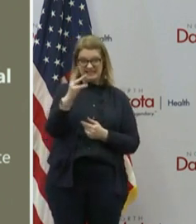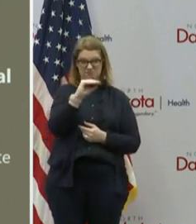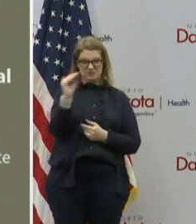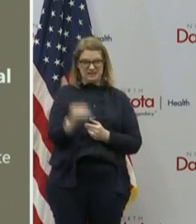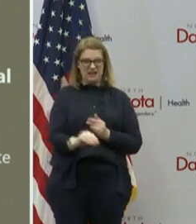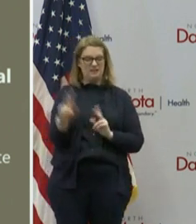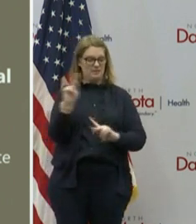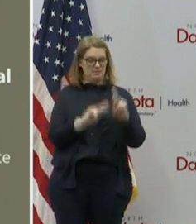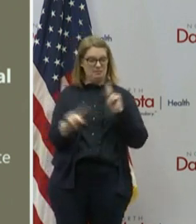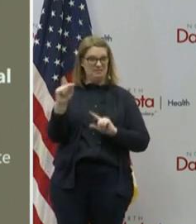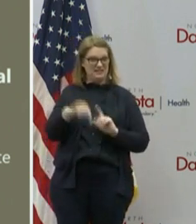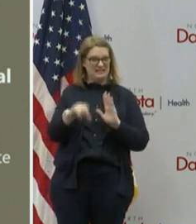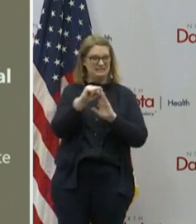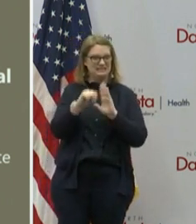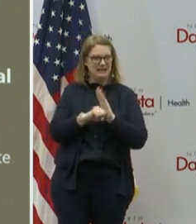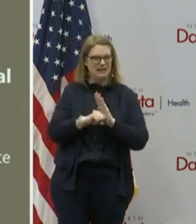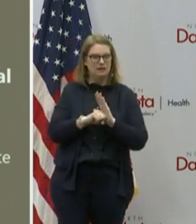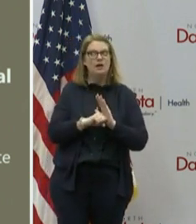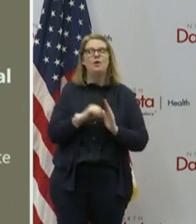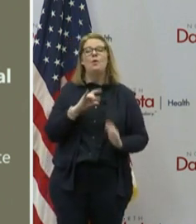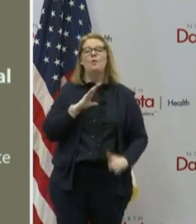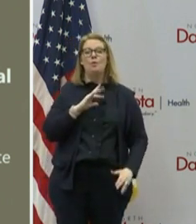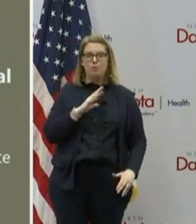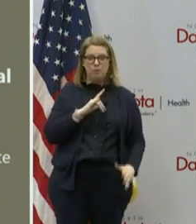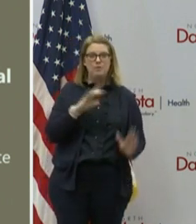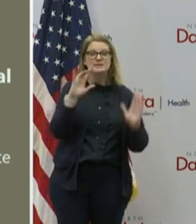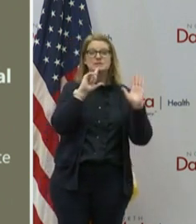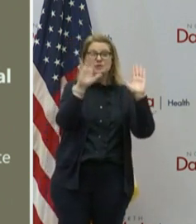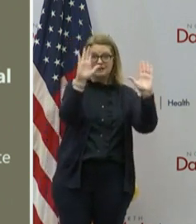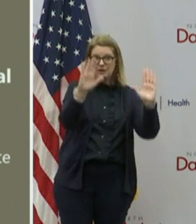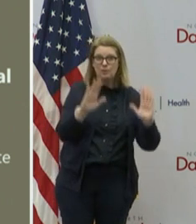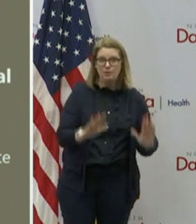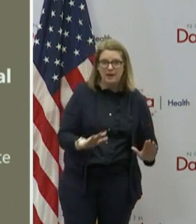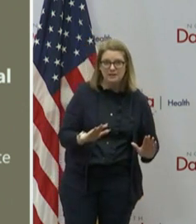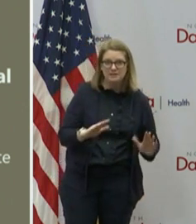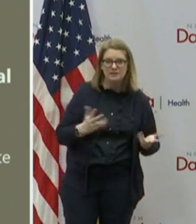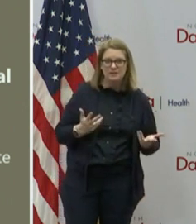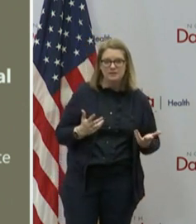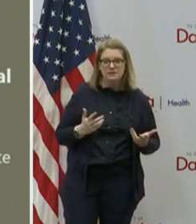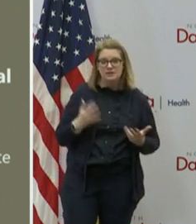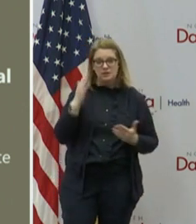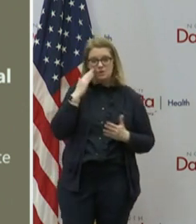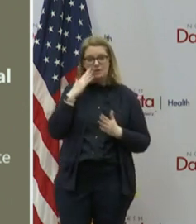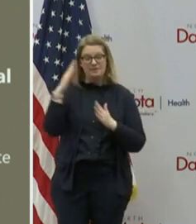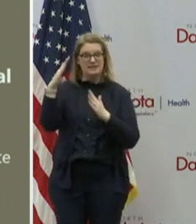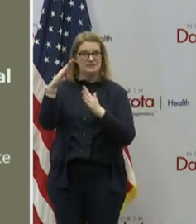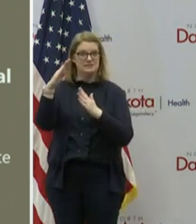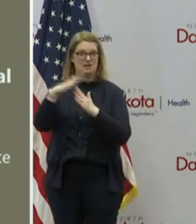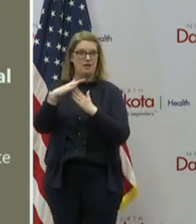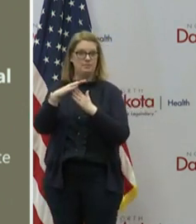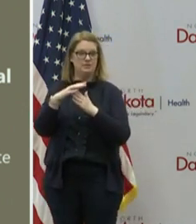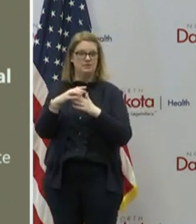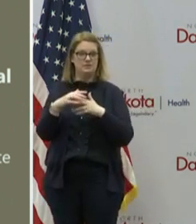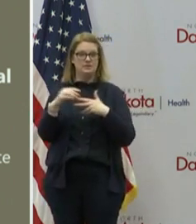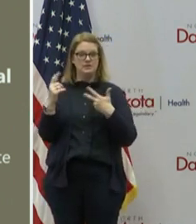THE PEOPLE AND THE EQUIPMENT AND THE SUPPLIES TO TEST NEARLY 6% OF THE CITIZENS OF OUR STATE,